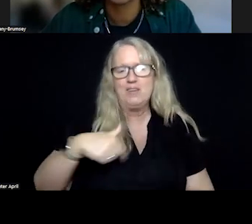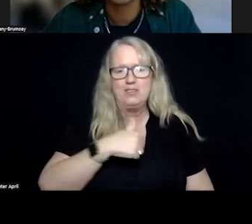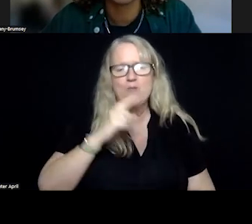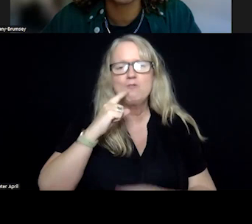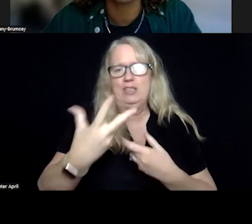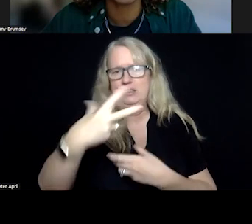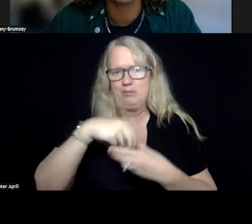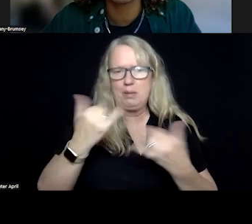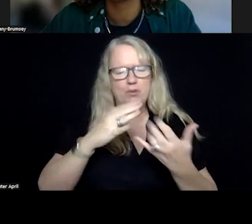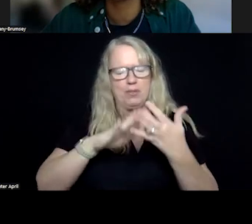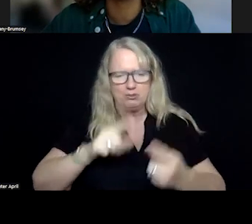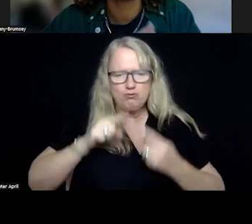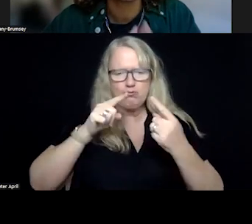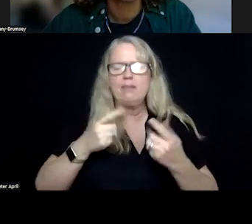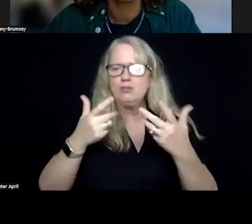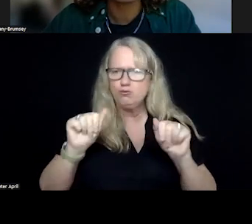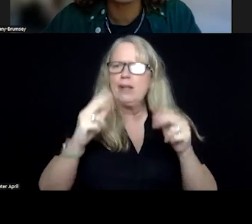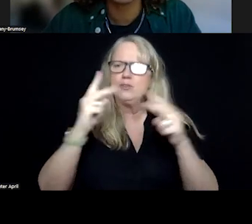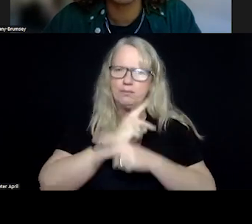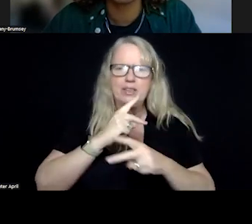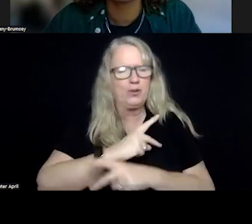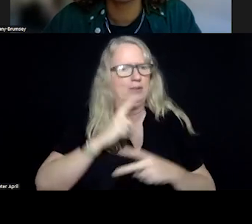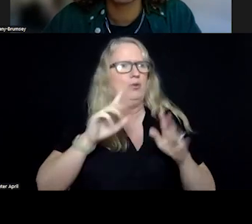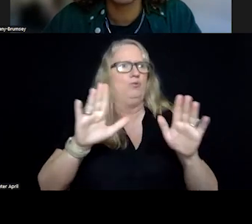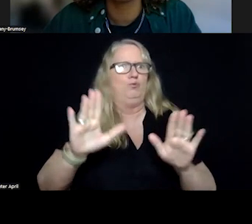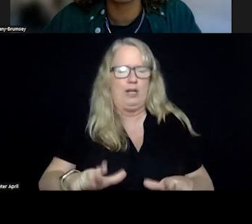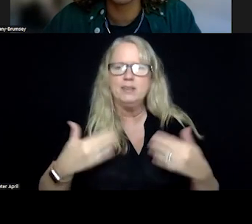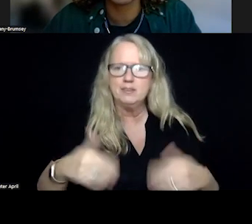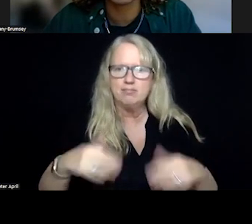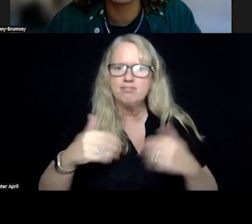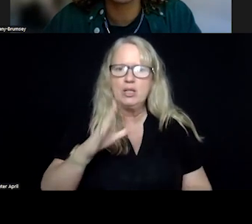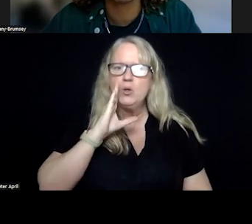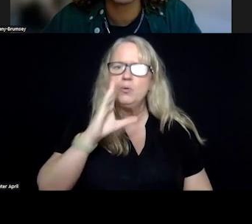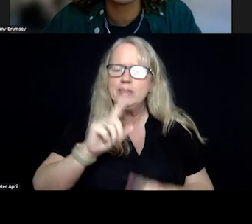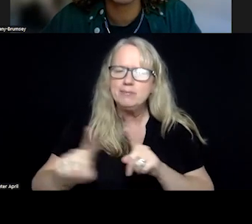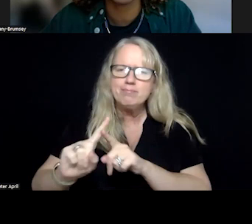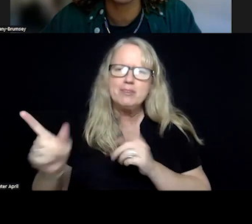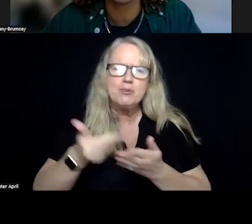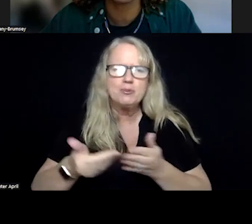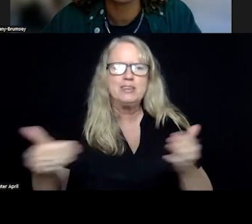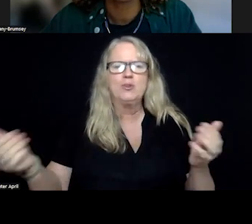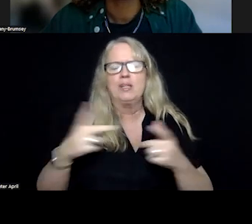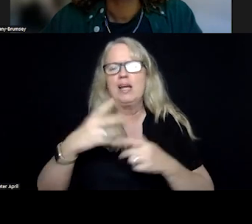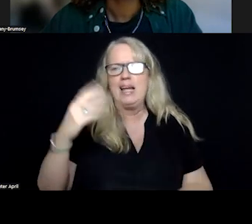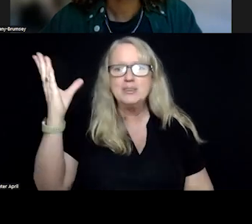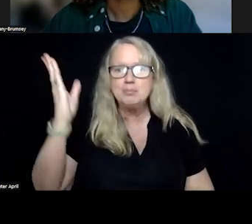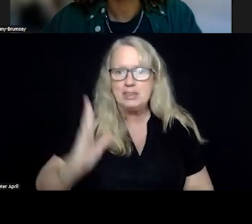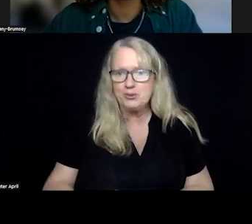AND STRUGGLING WITH AND TRYING TO FIGURE OUT. GREAT SET OF RESOURCES AND AMAZING SPEAKERS.